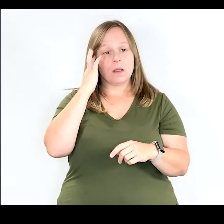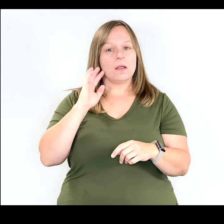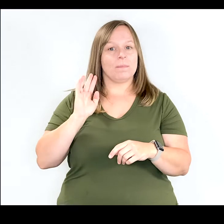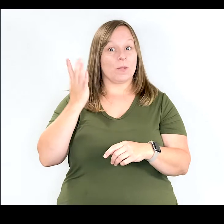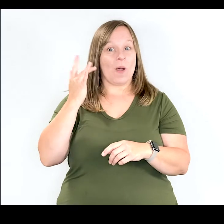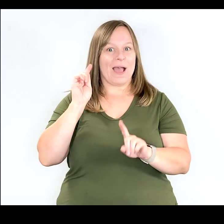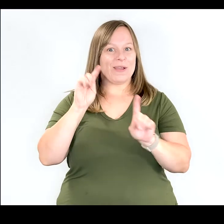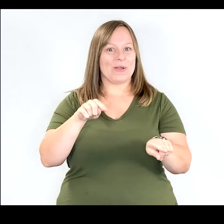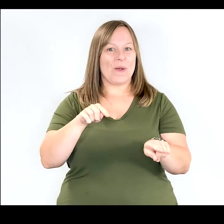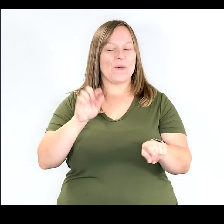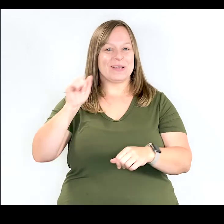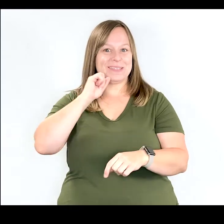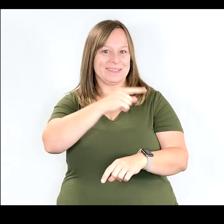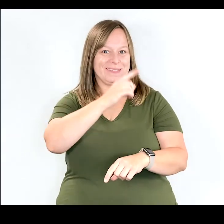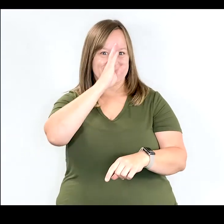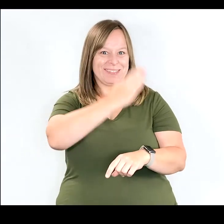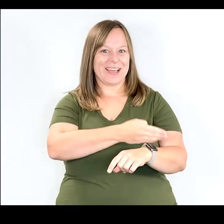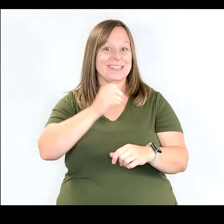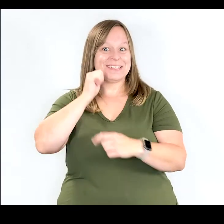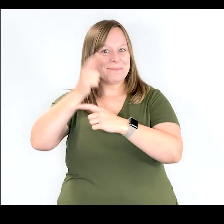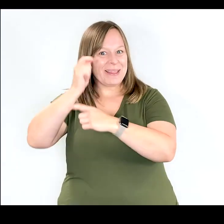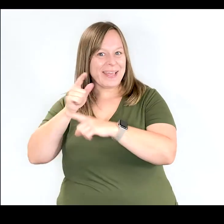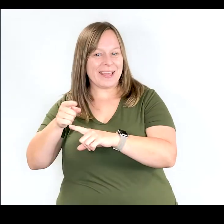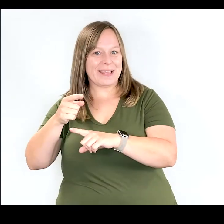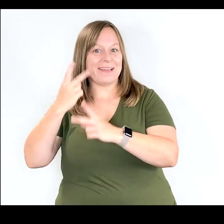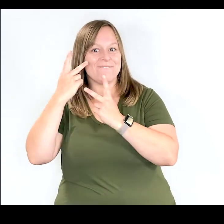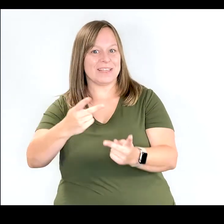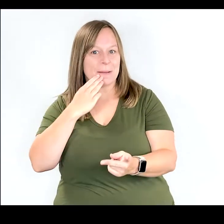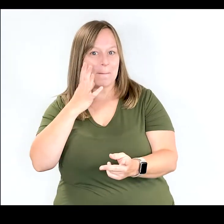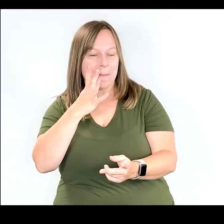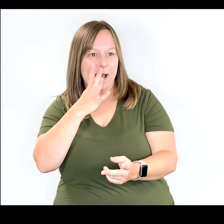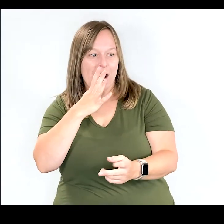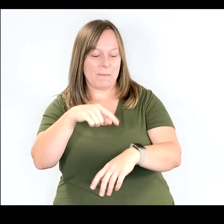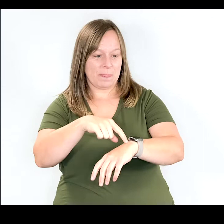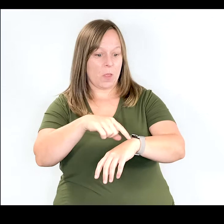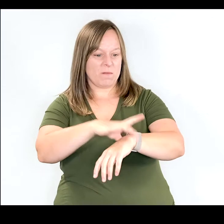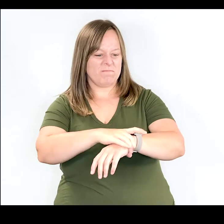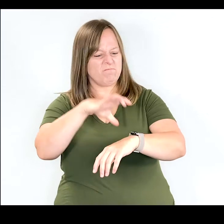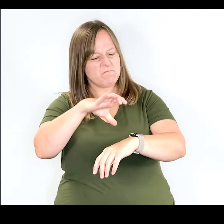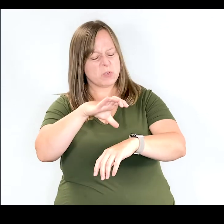at the urging of Vladmir's sibling, who came to visit and saw that her arm-- that her wrist seemed to be a little bit